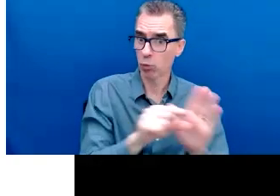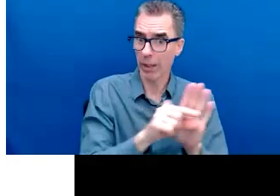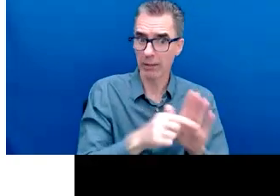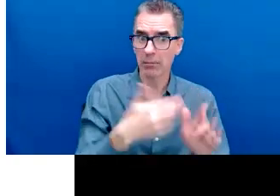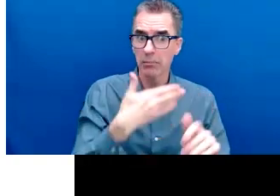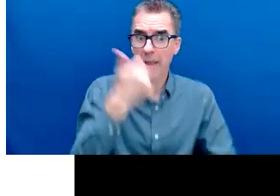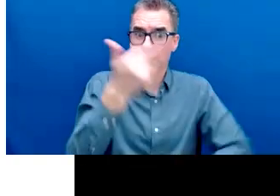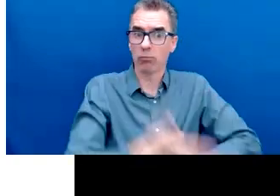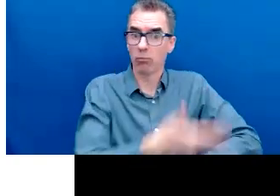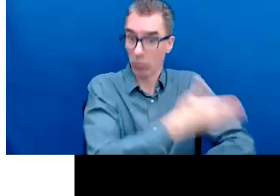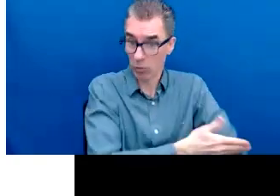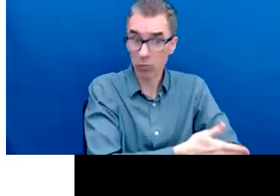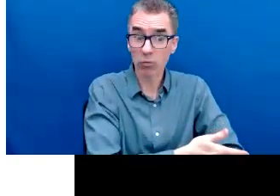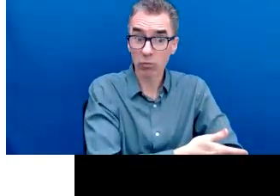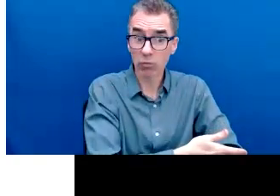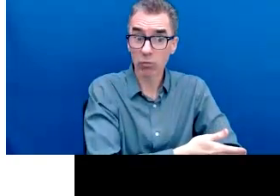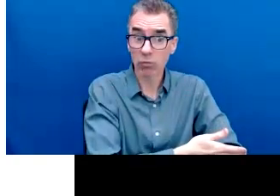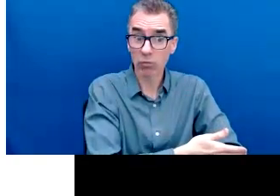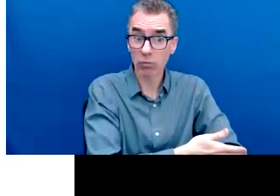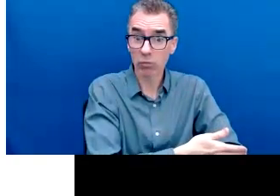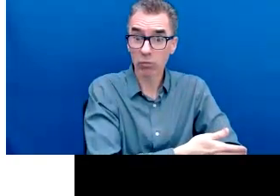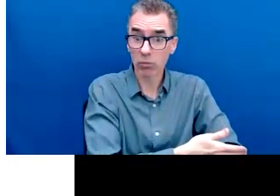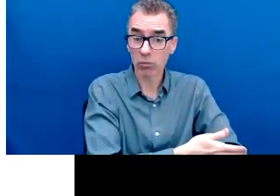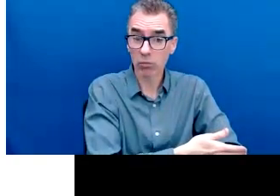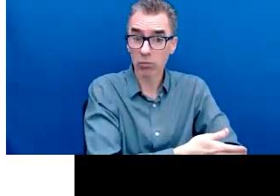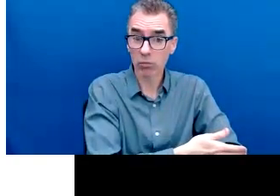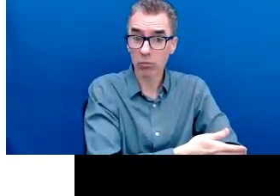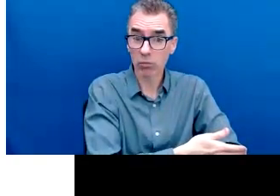When the courses are using OER.